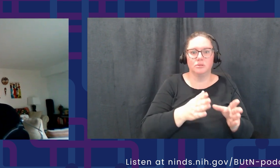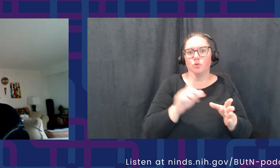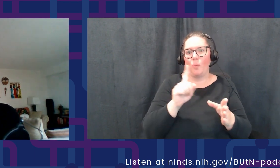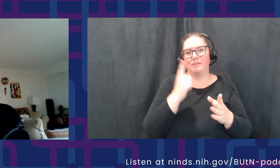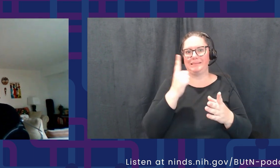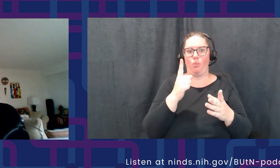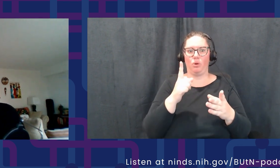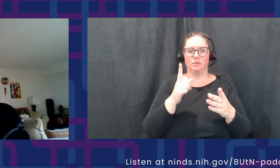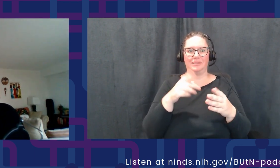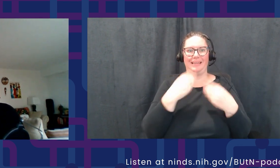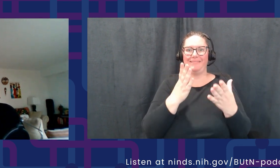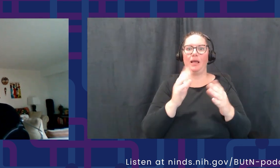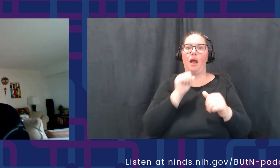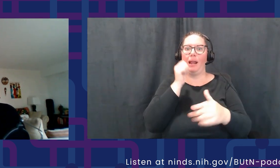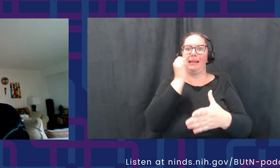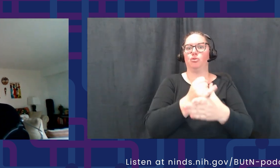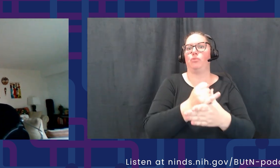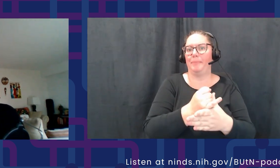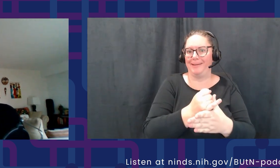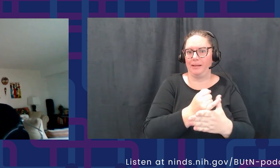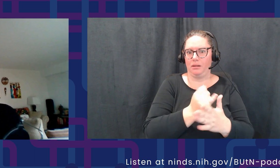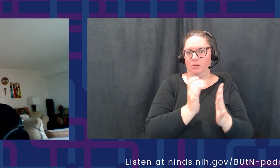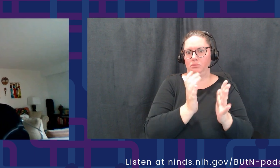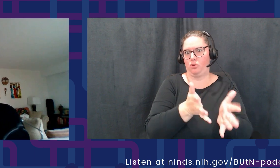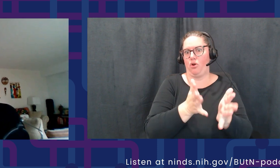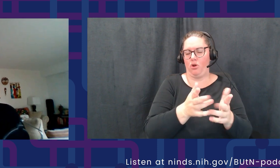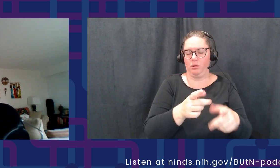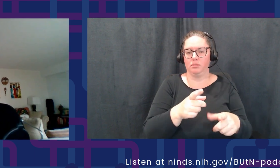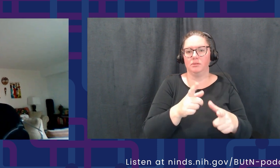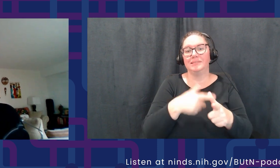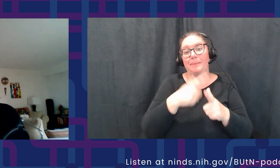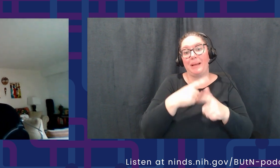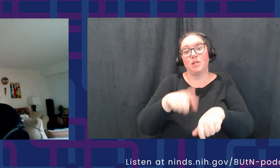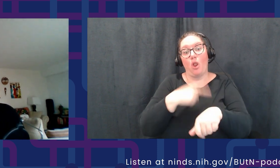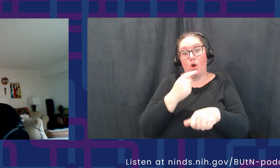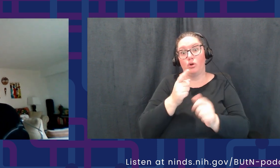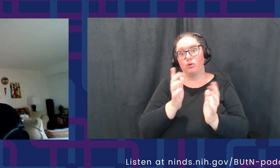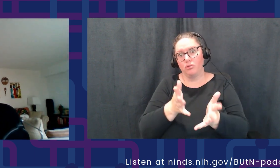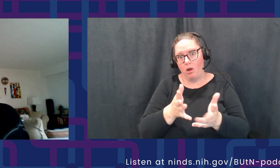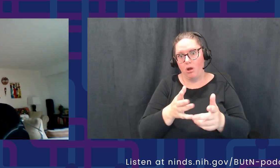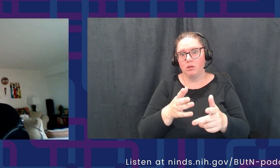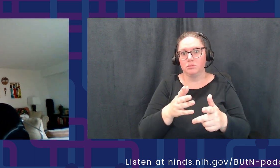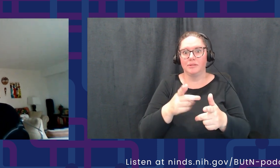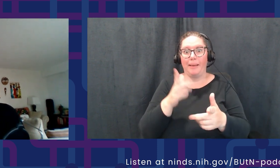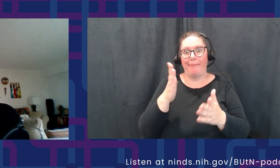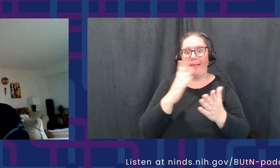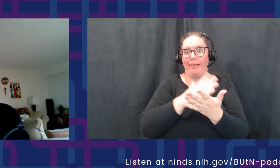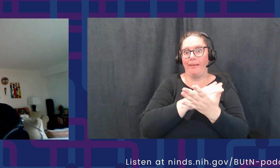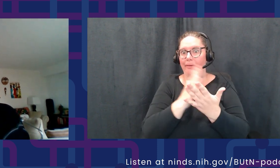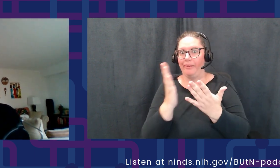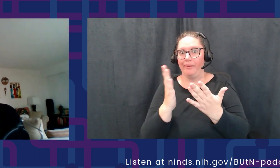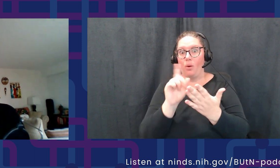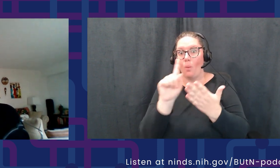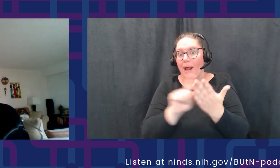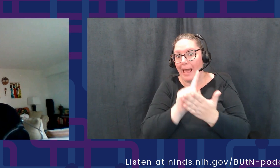giving sort of an uninterrupted talk. Sometimes there are longer talks that may span close to an hour versus a shorter